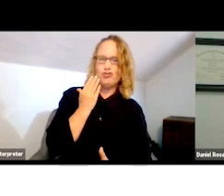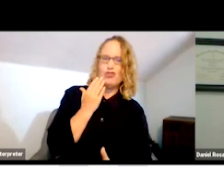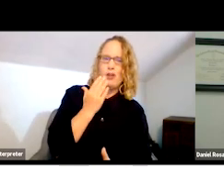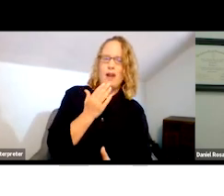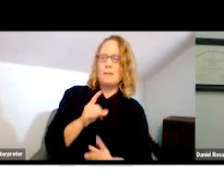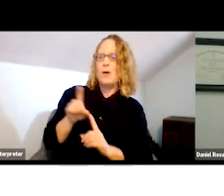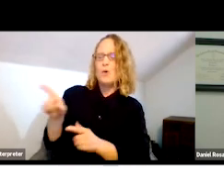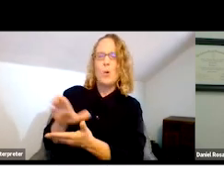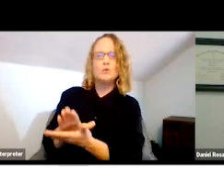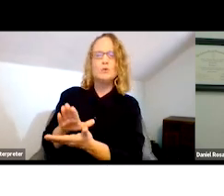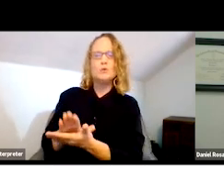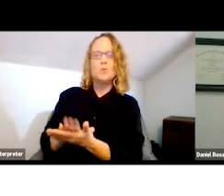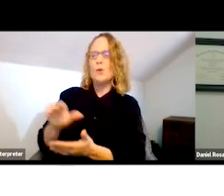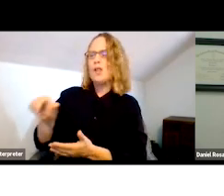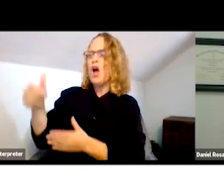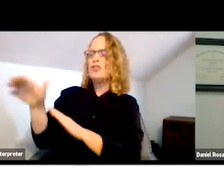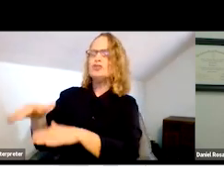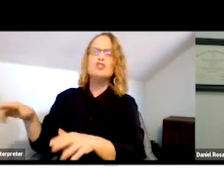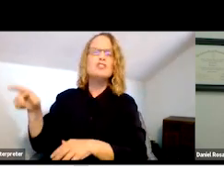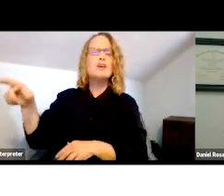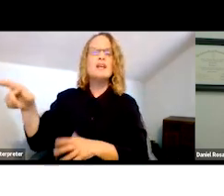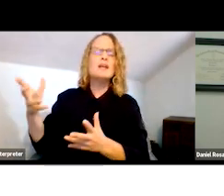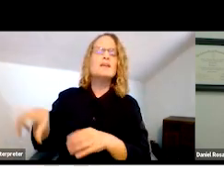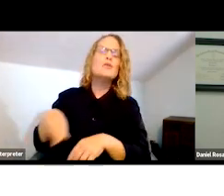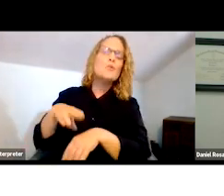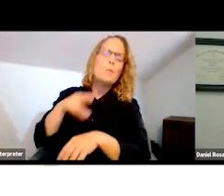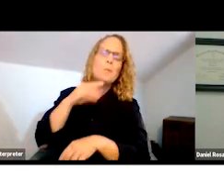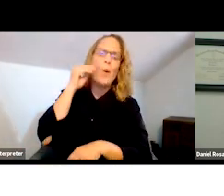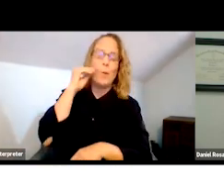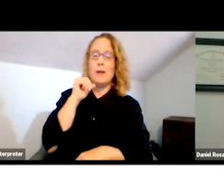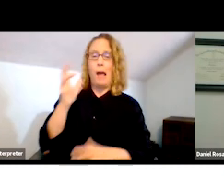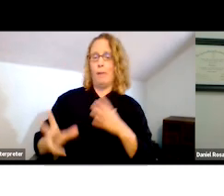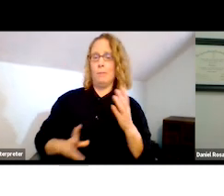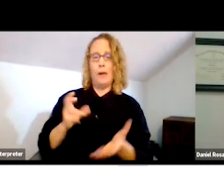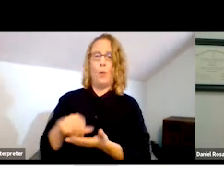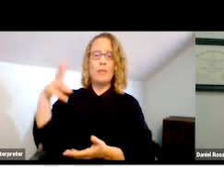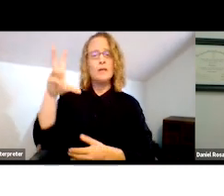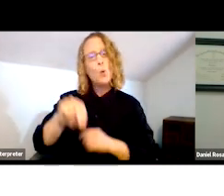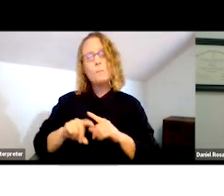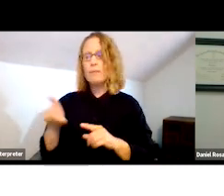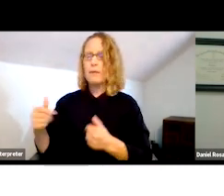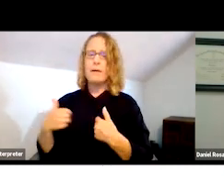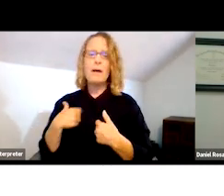that I was actually a squatter, basically housing insecurity type of thing. I basically had all of these,